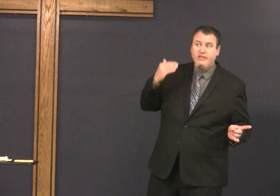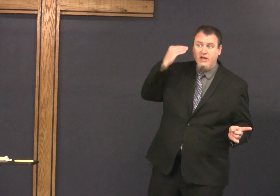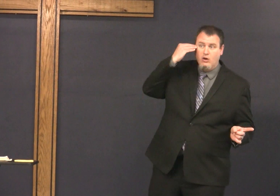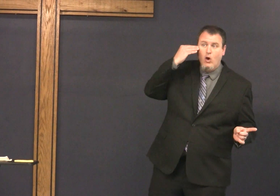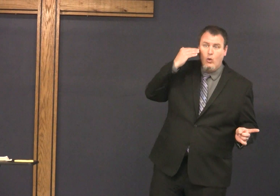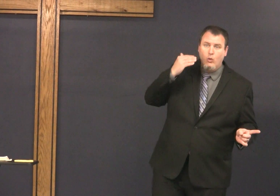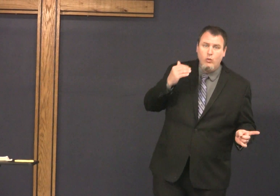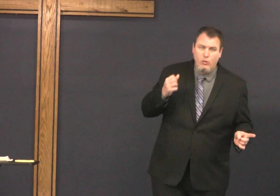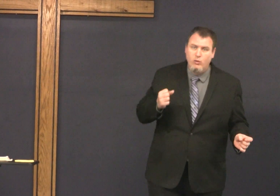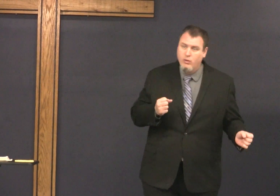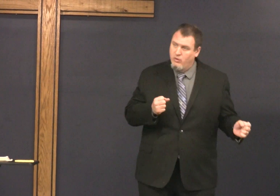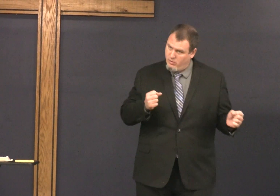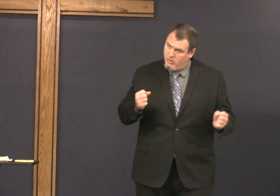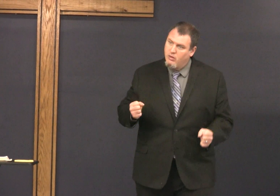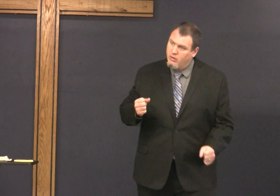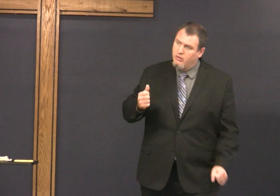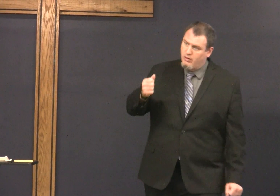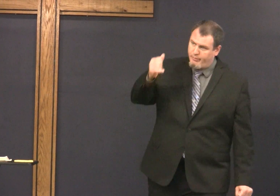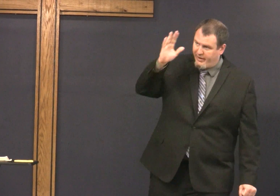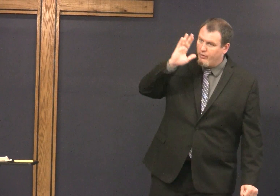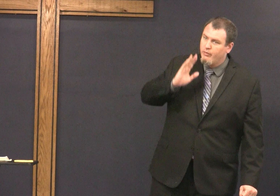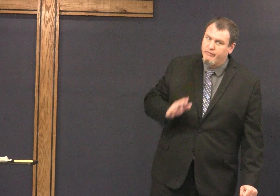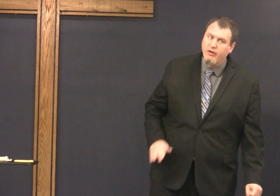and fear struck the soldiers as they came